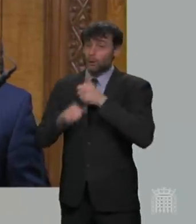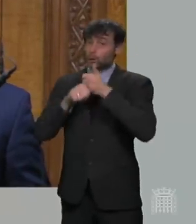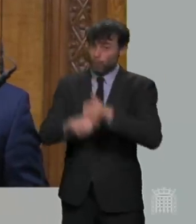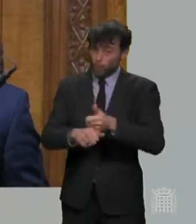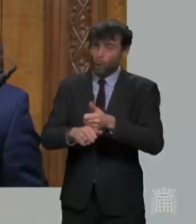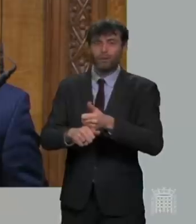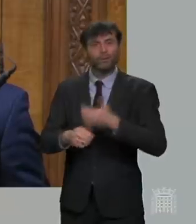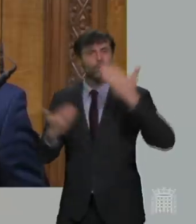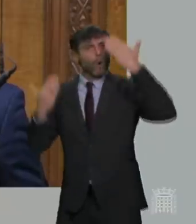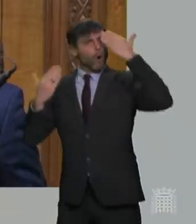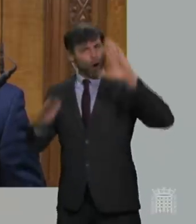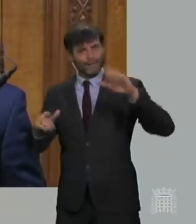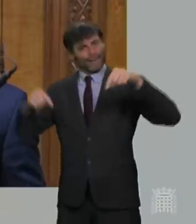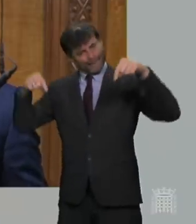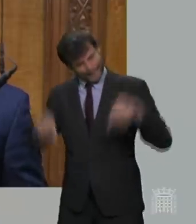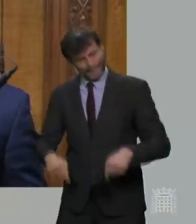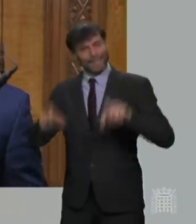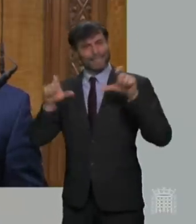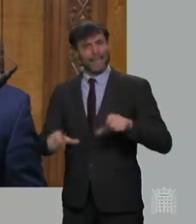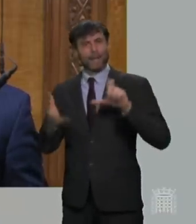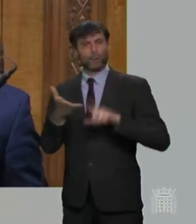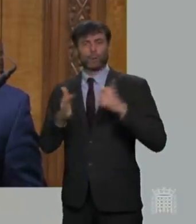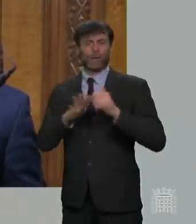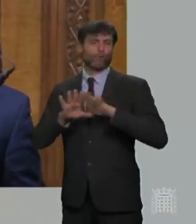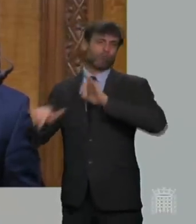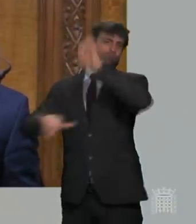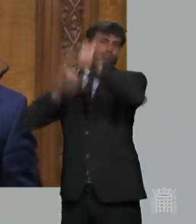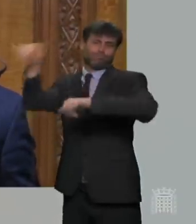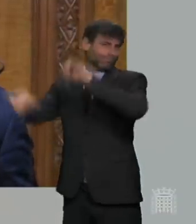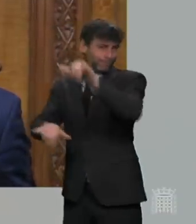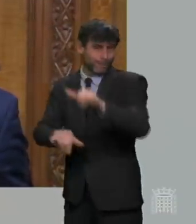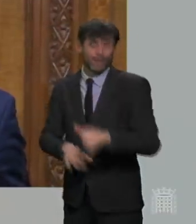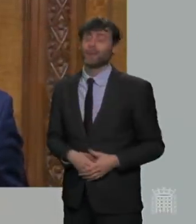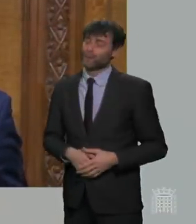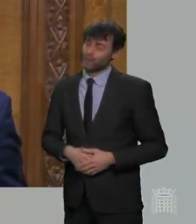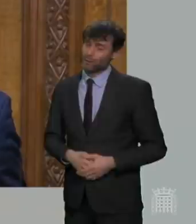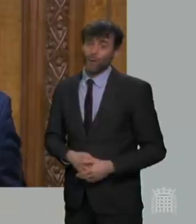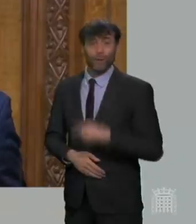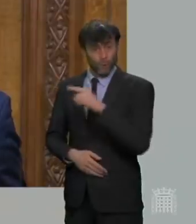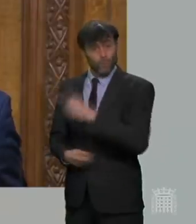to holiday here in the UK this summer, and will he join me in Blackpool to launch that campaign and